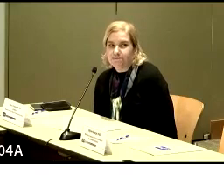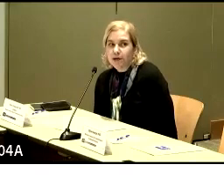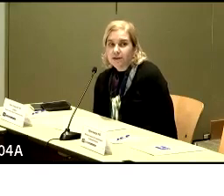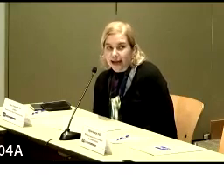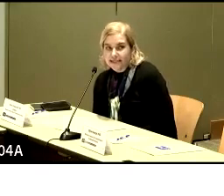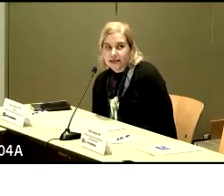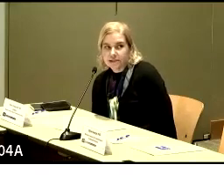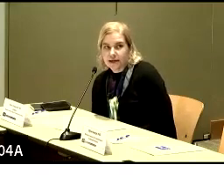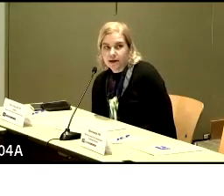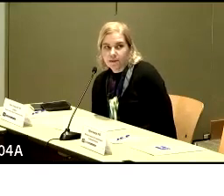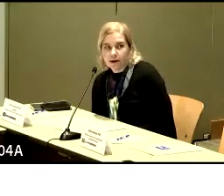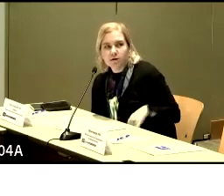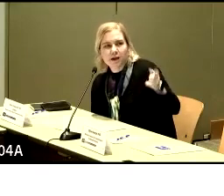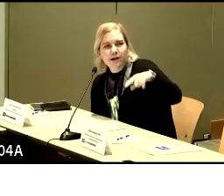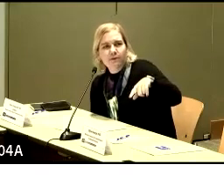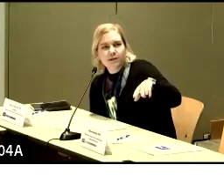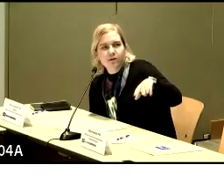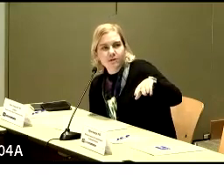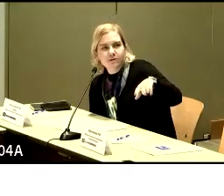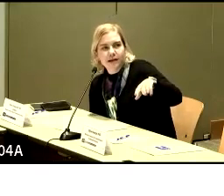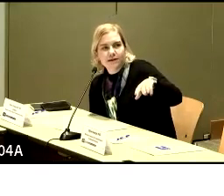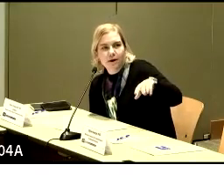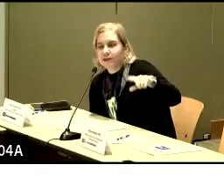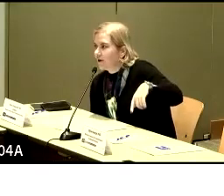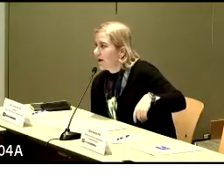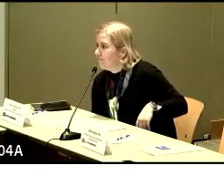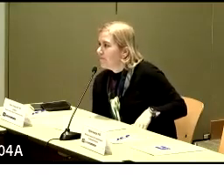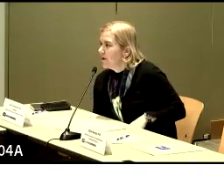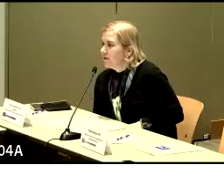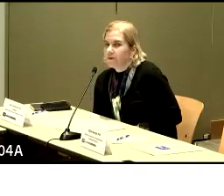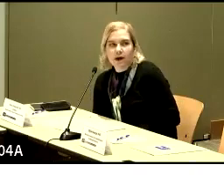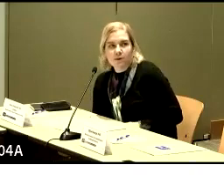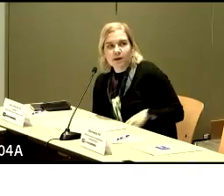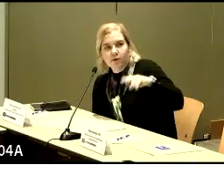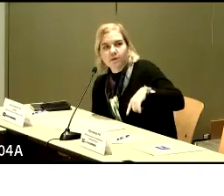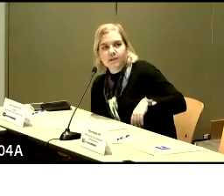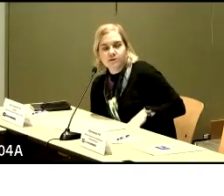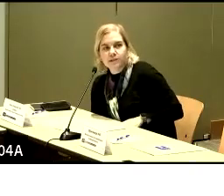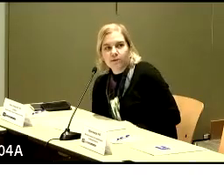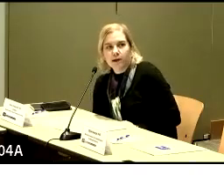And the last thing I'll say about -- oh, sorry, we didn't go to the suicide. Oh, we did, okay. We can go forward to the suicide one.